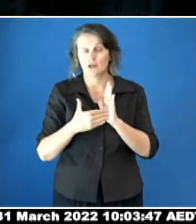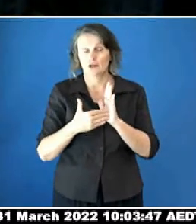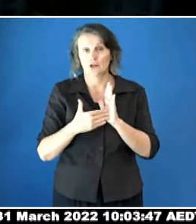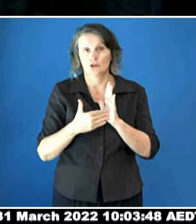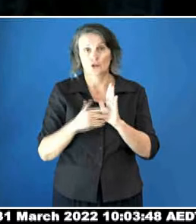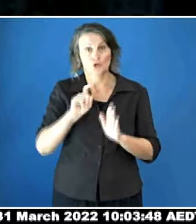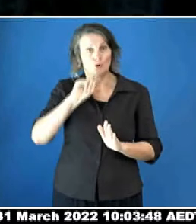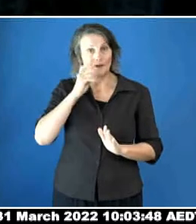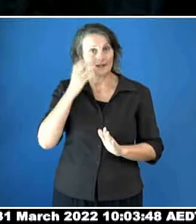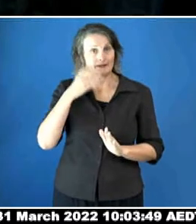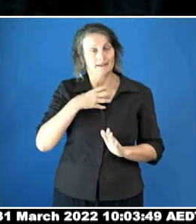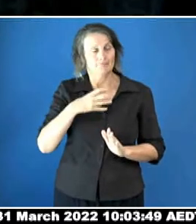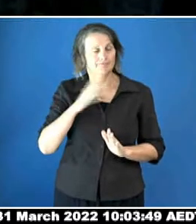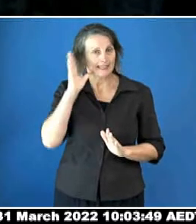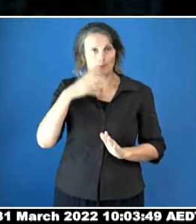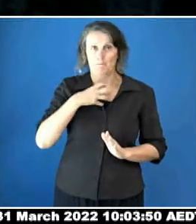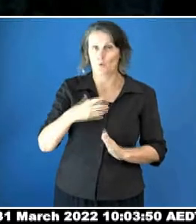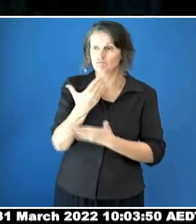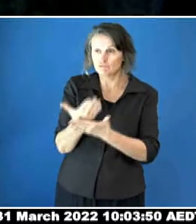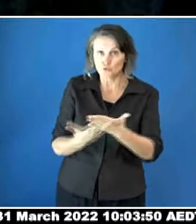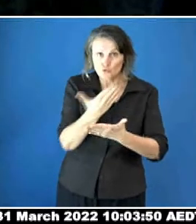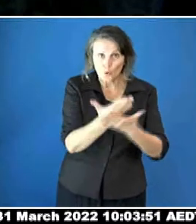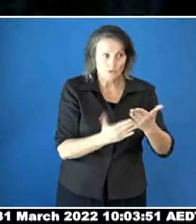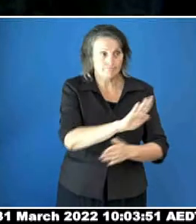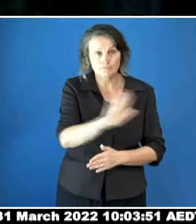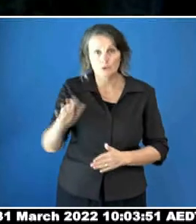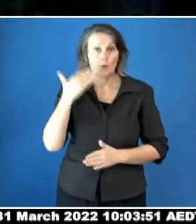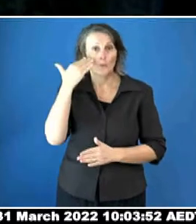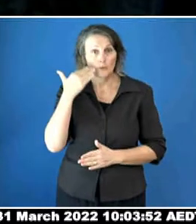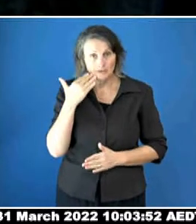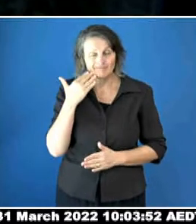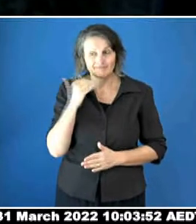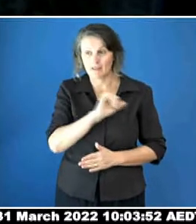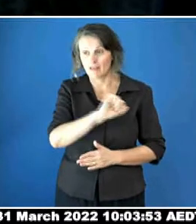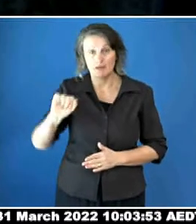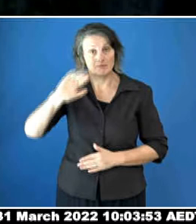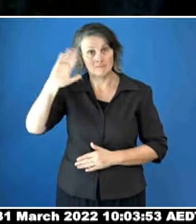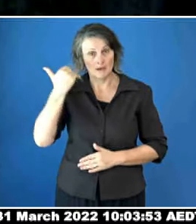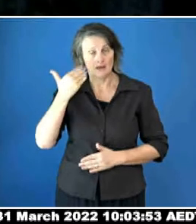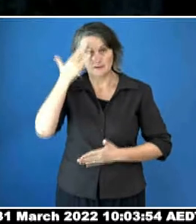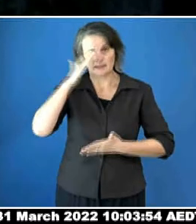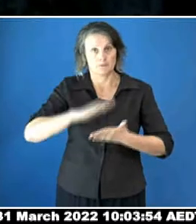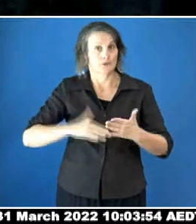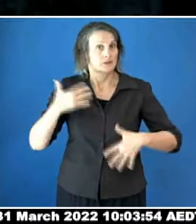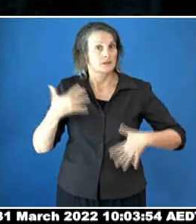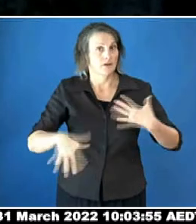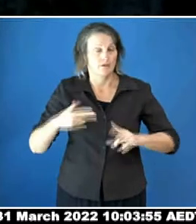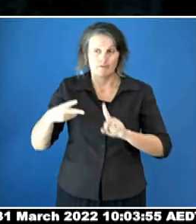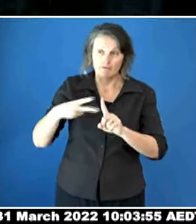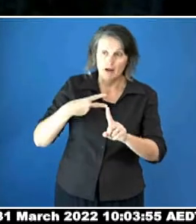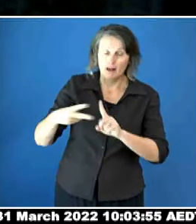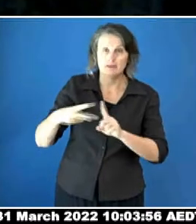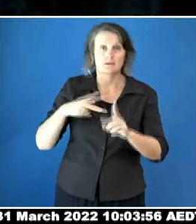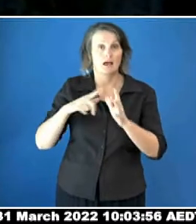about their experiences with violence, abuse in their families, domestic settings, and